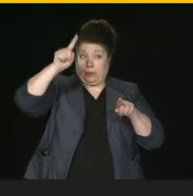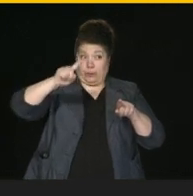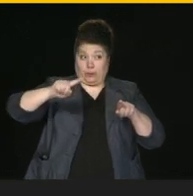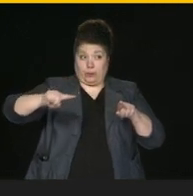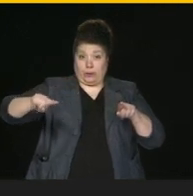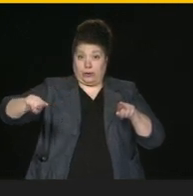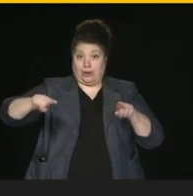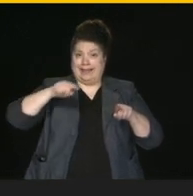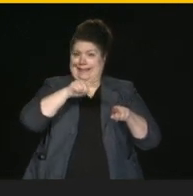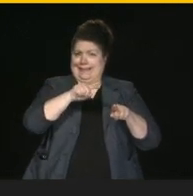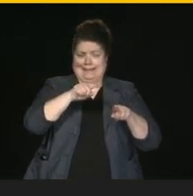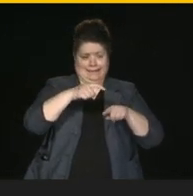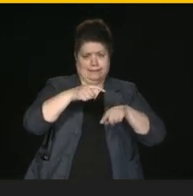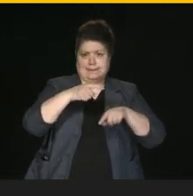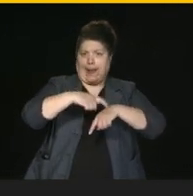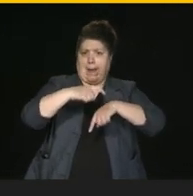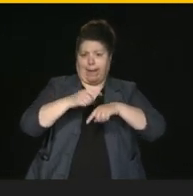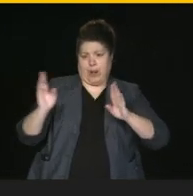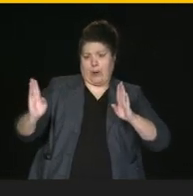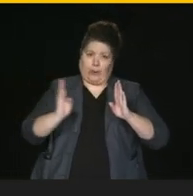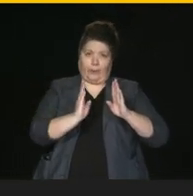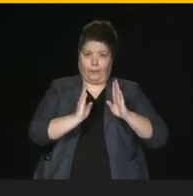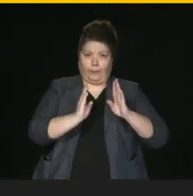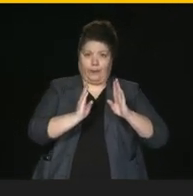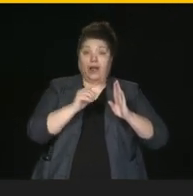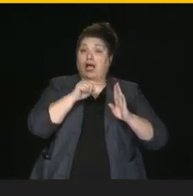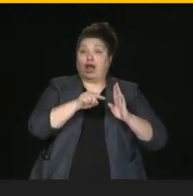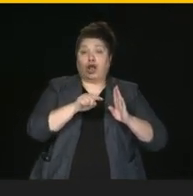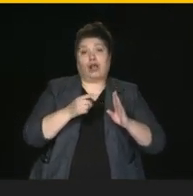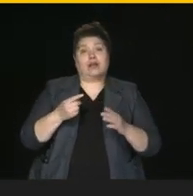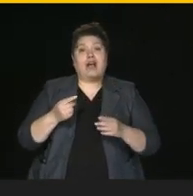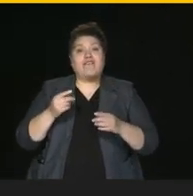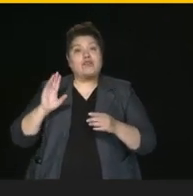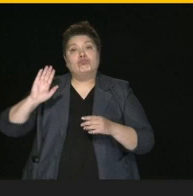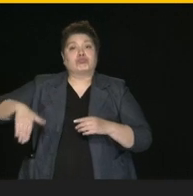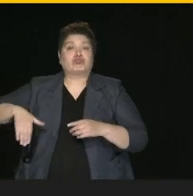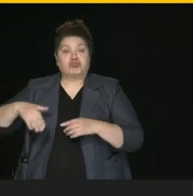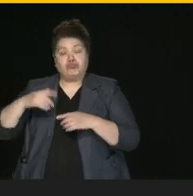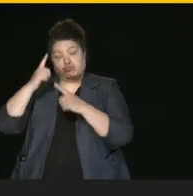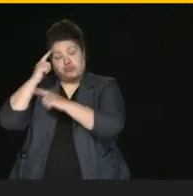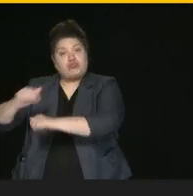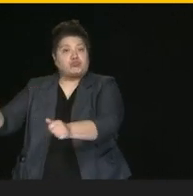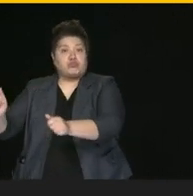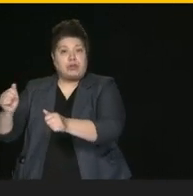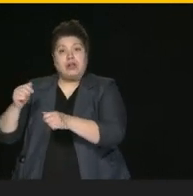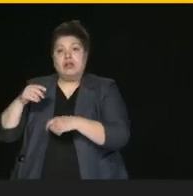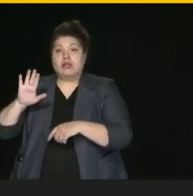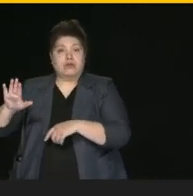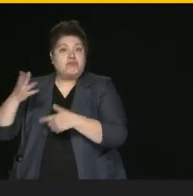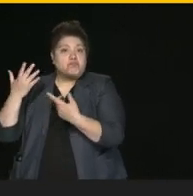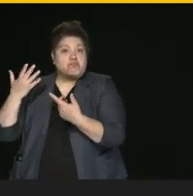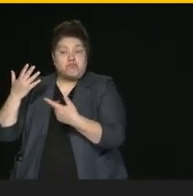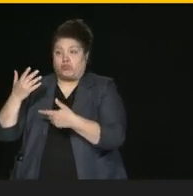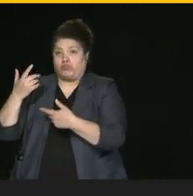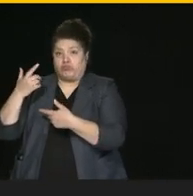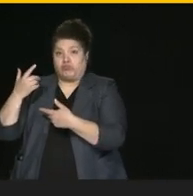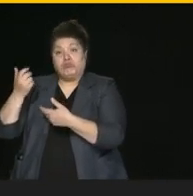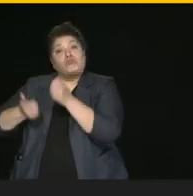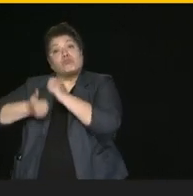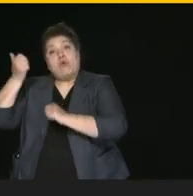PEAK OVER RELATIVELY SHORT PERIOD OF TIME IS A NO CONTROL